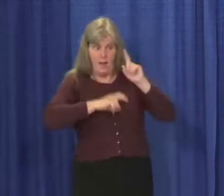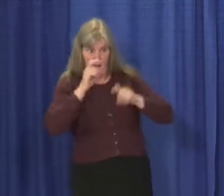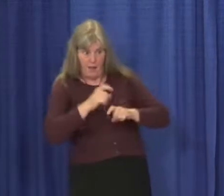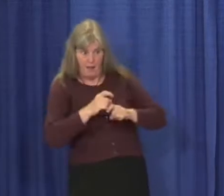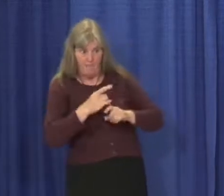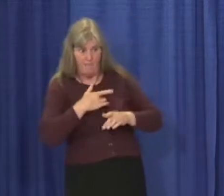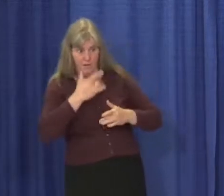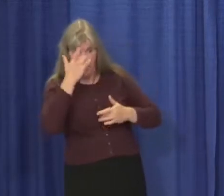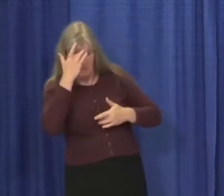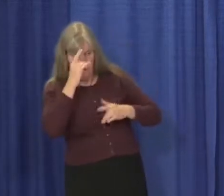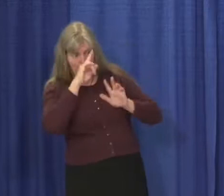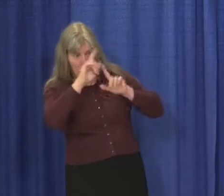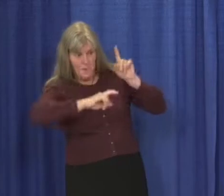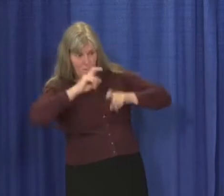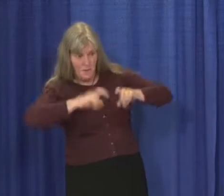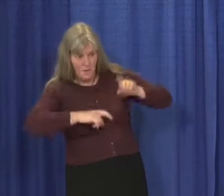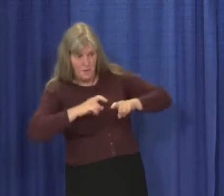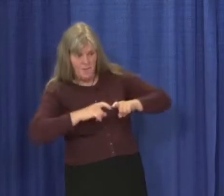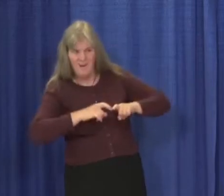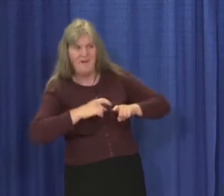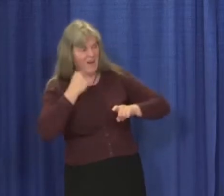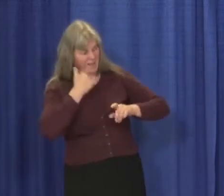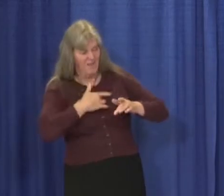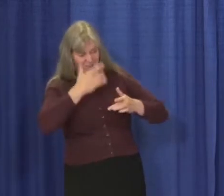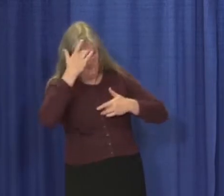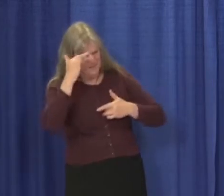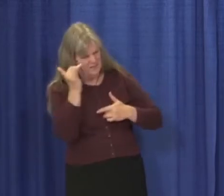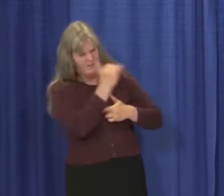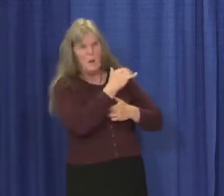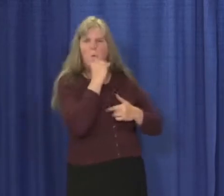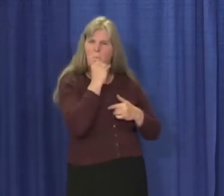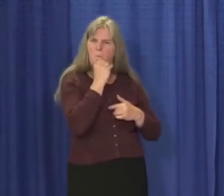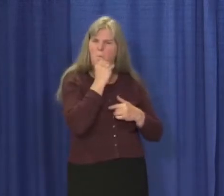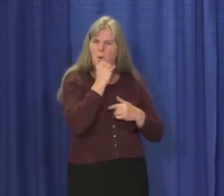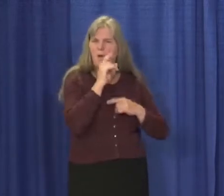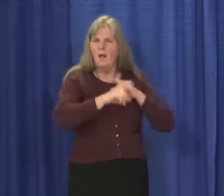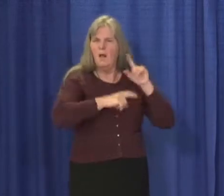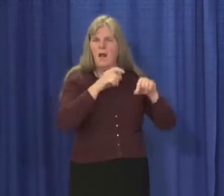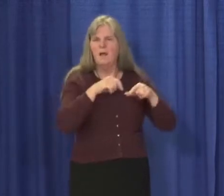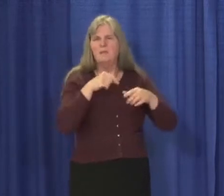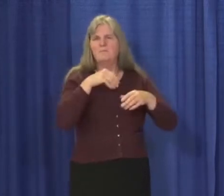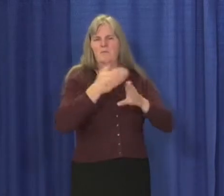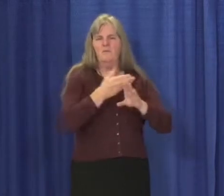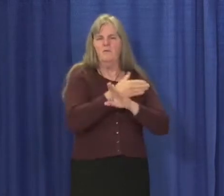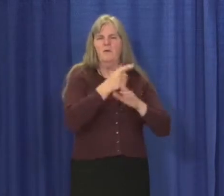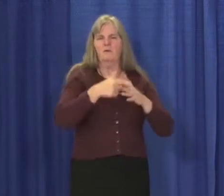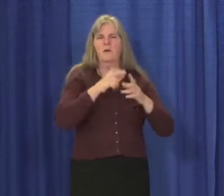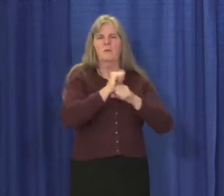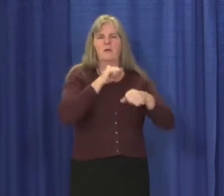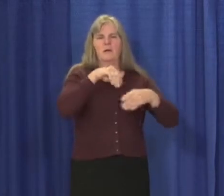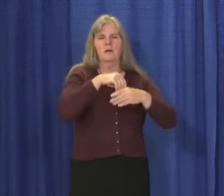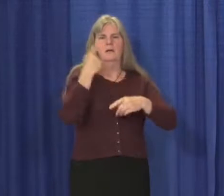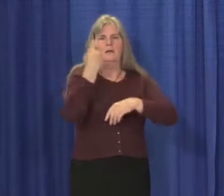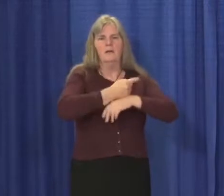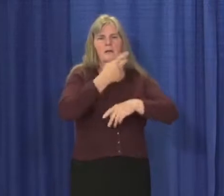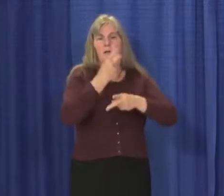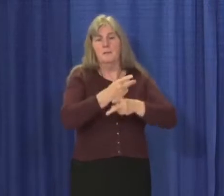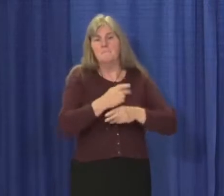should monitor for symptoms and not work.